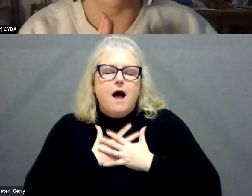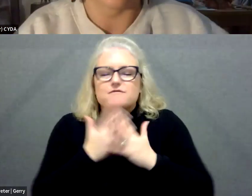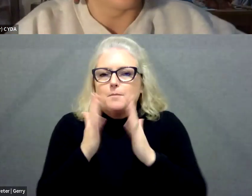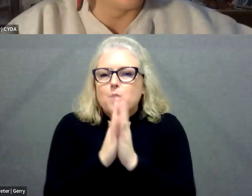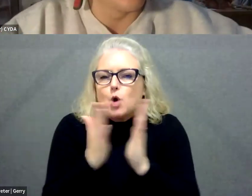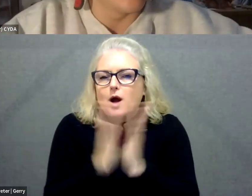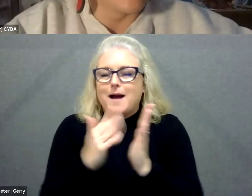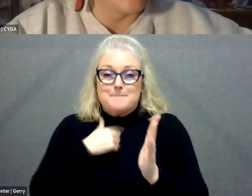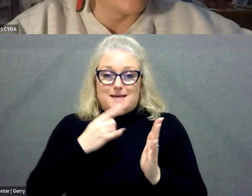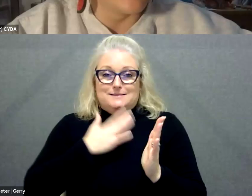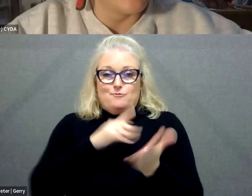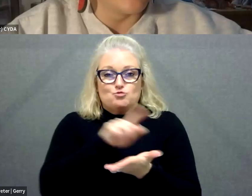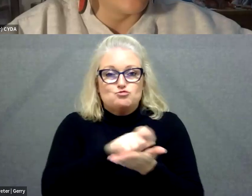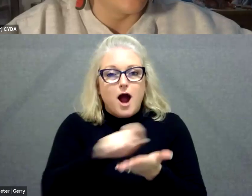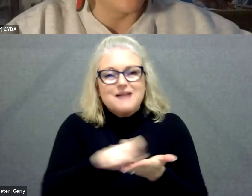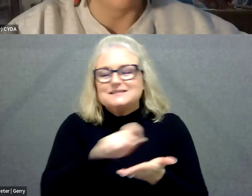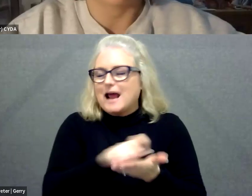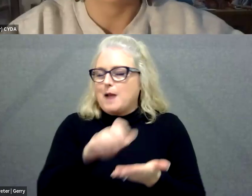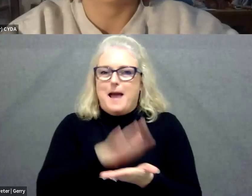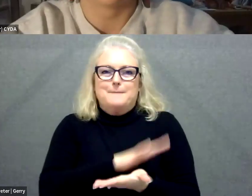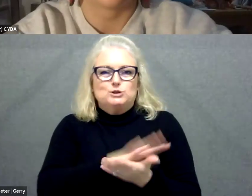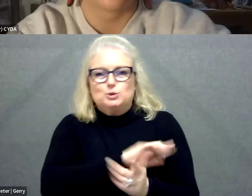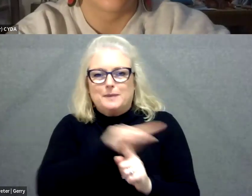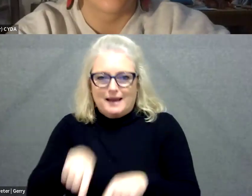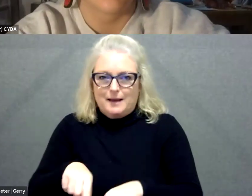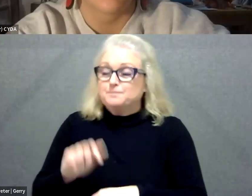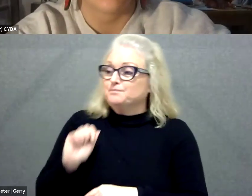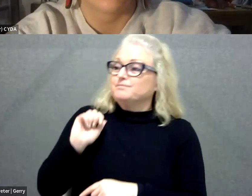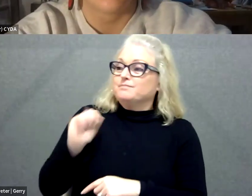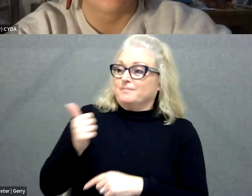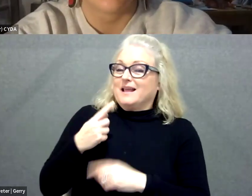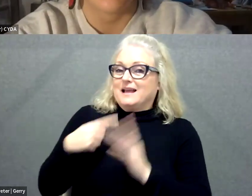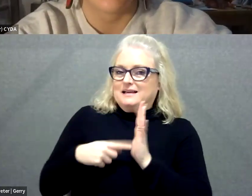Thank you guys so much and thank you for the very detailed descriptions,